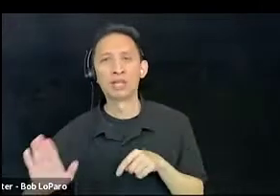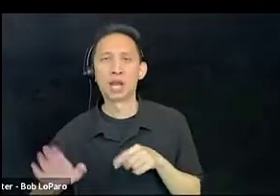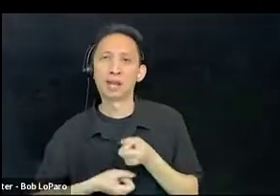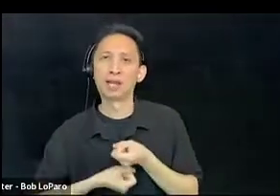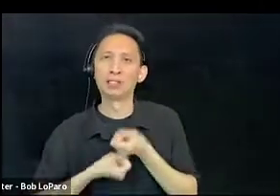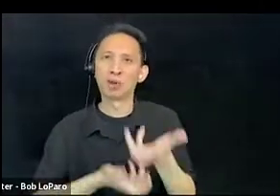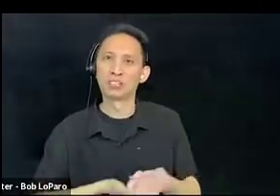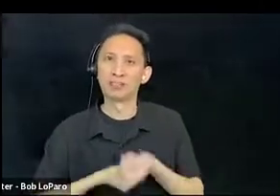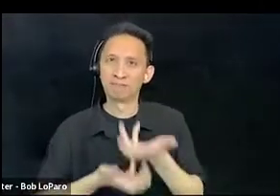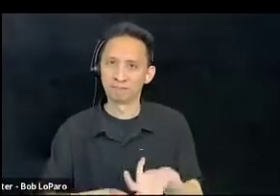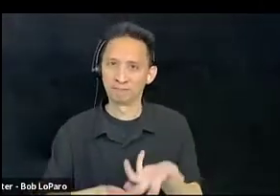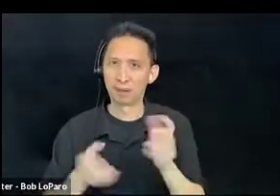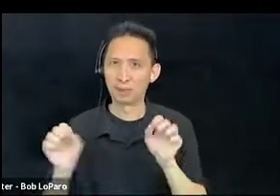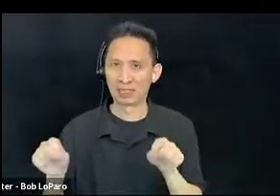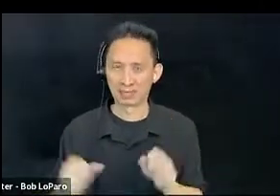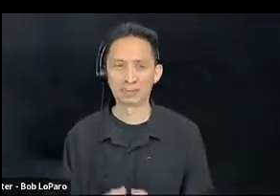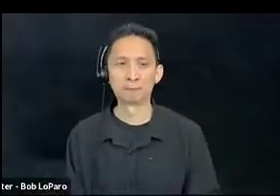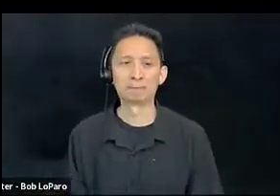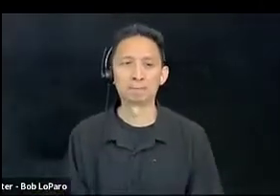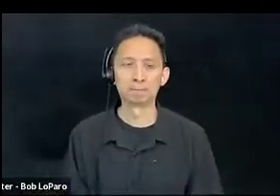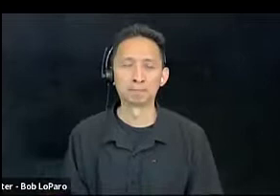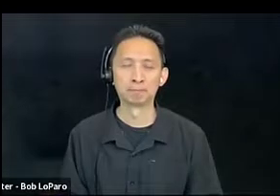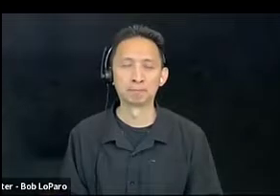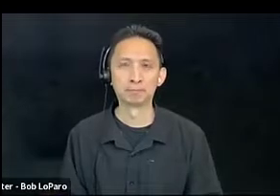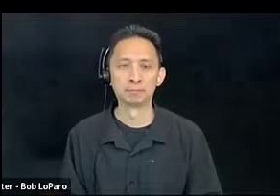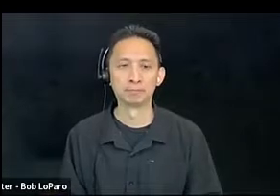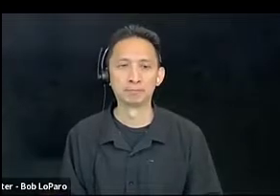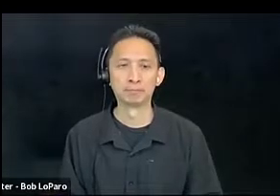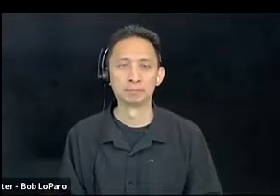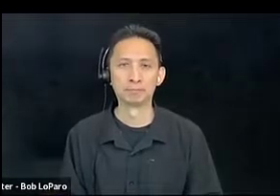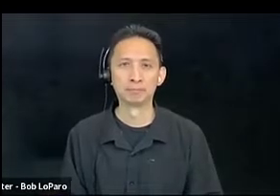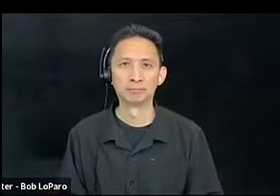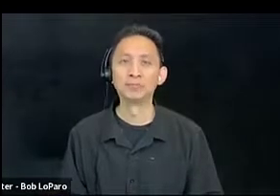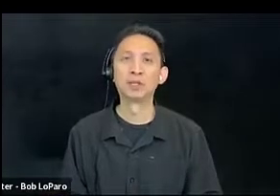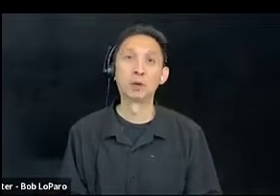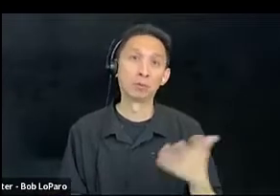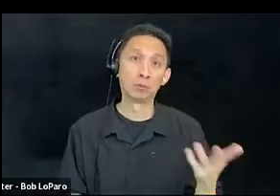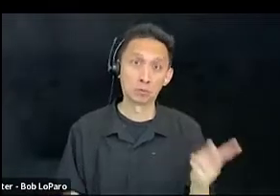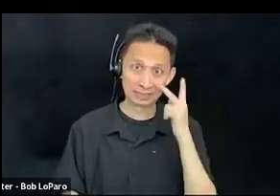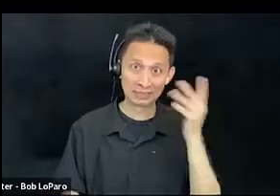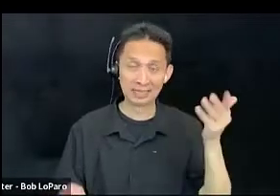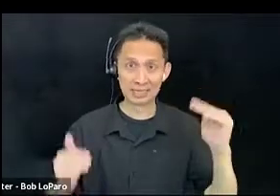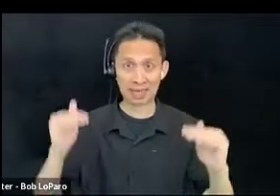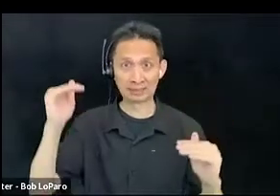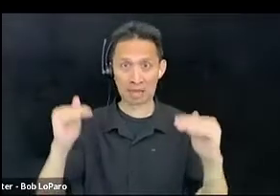Okay. So, that idea of a balance, a scale, right? We want to create a balance